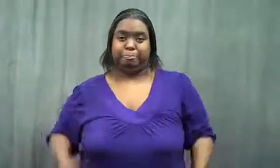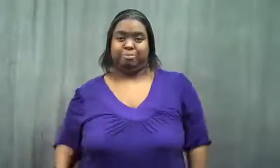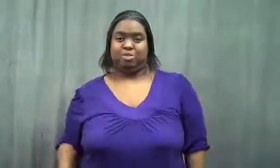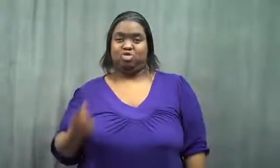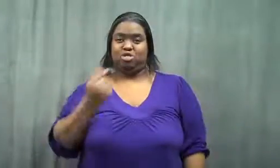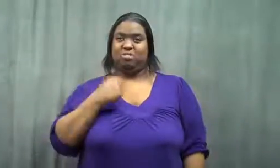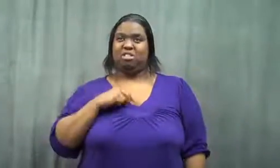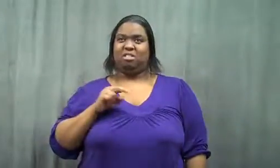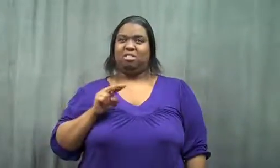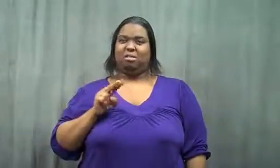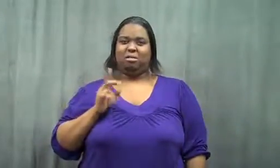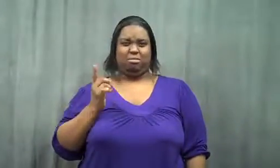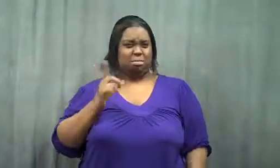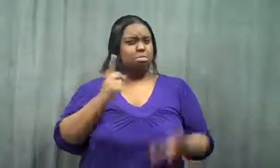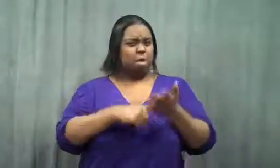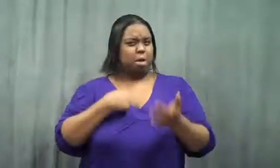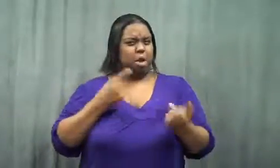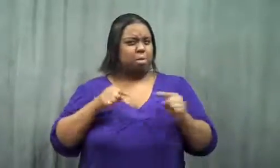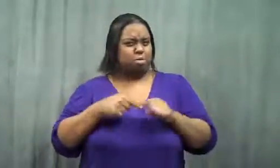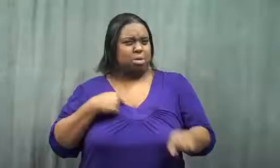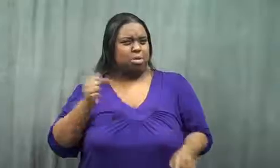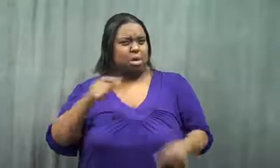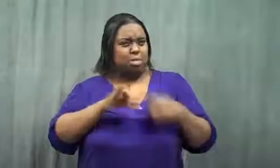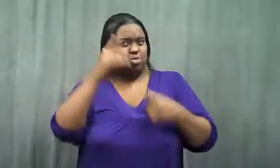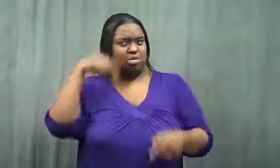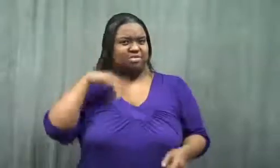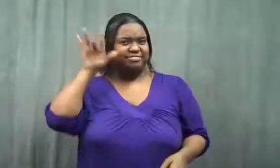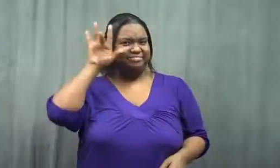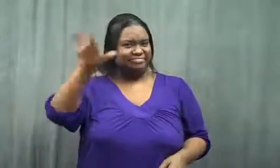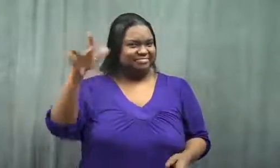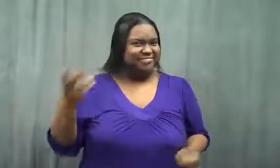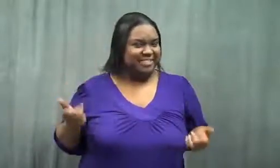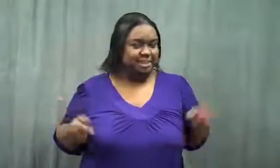I looked. Sometimes it happens to me, and I learn my lesson.